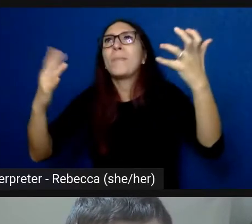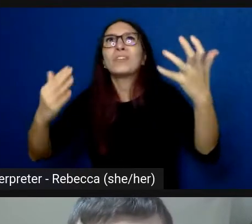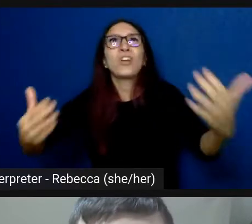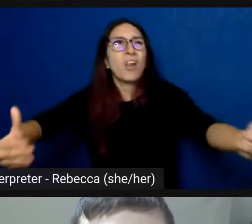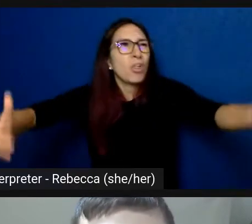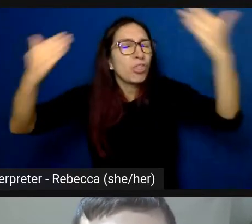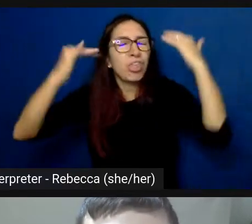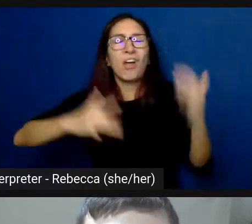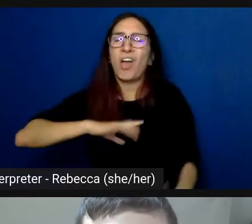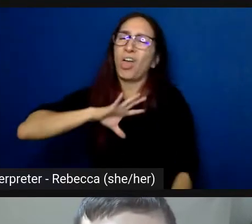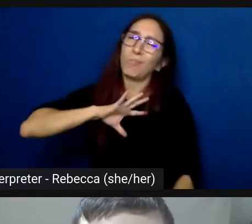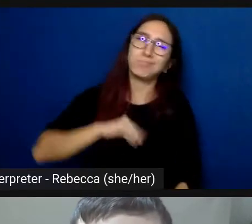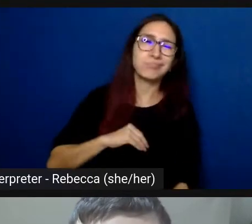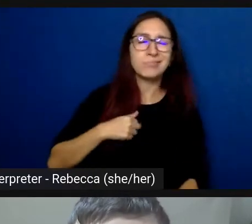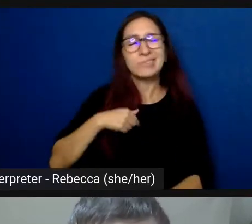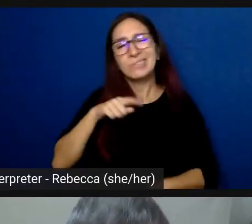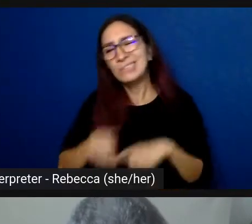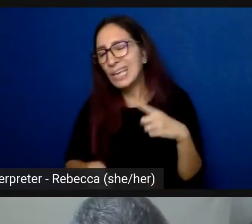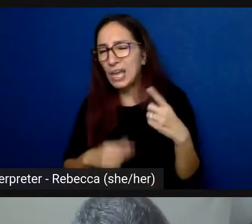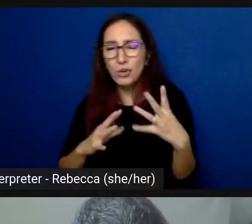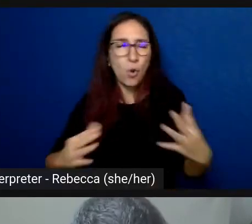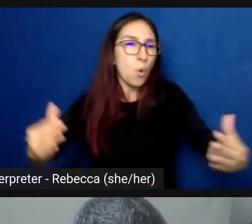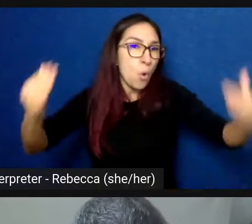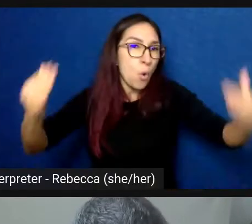Because you'll see an avalanche of information coming towards you.